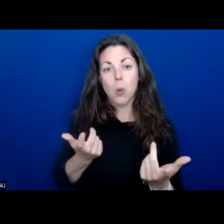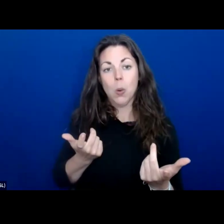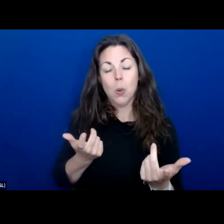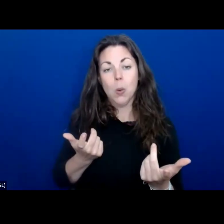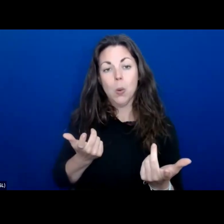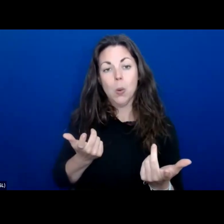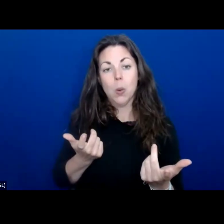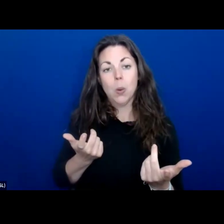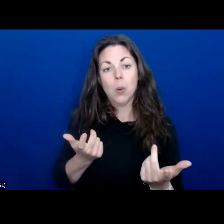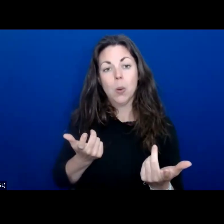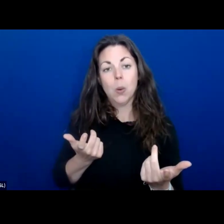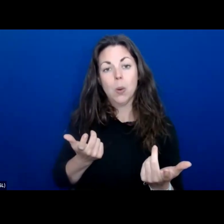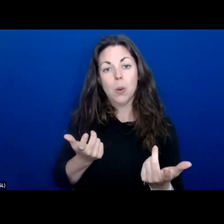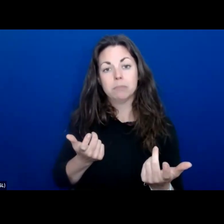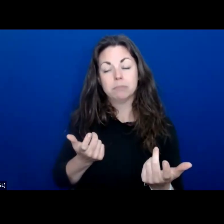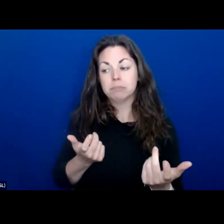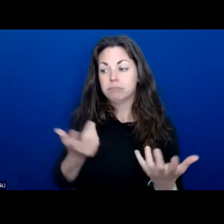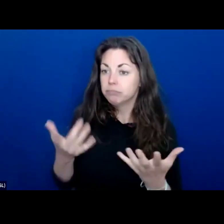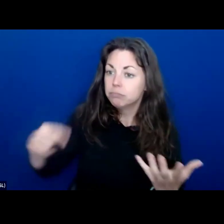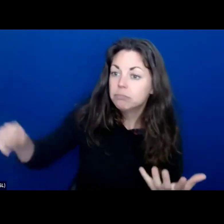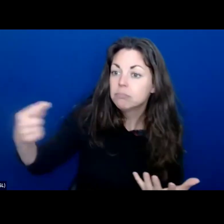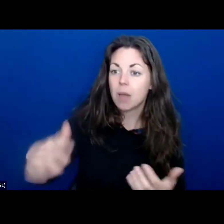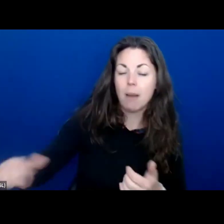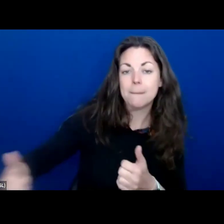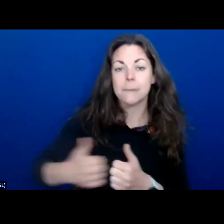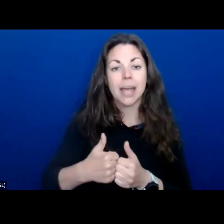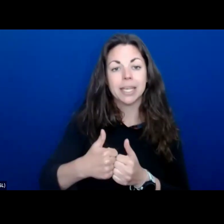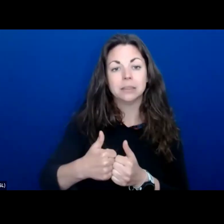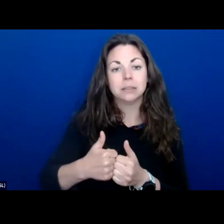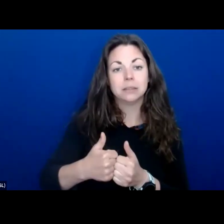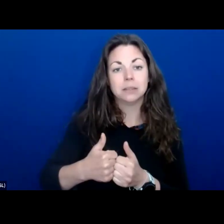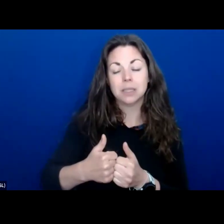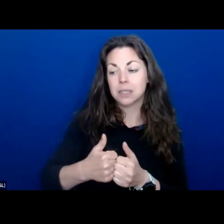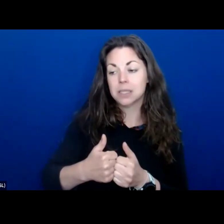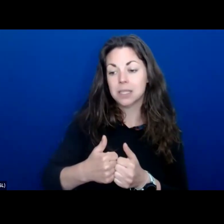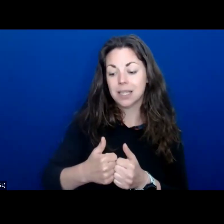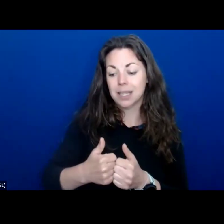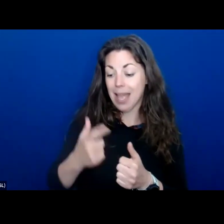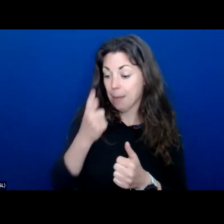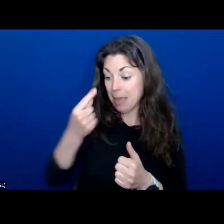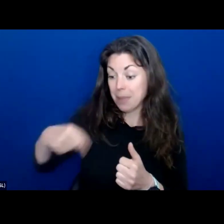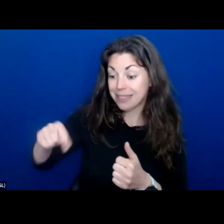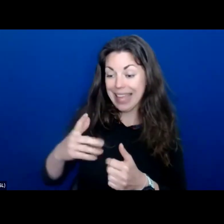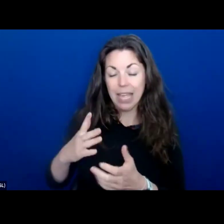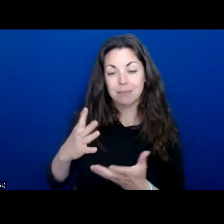how to get that buy-in from people who maybe don't Cara: Mm Amelia: our values and views and how to kind Cara: Yeah